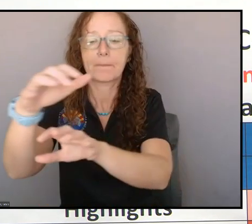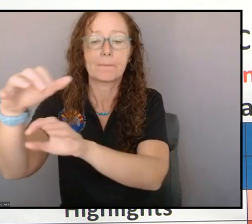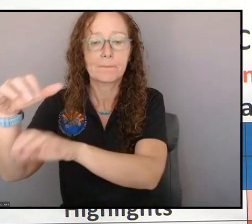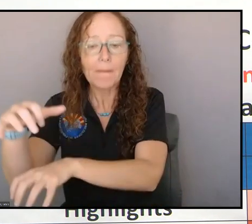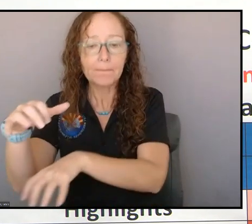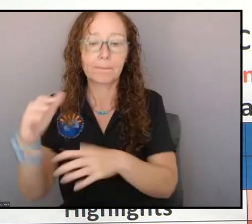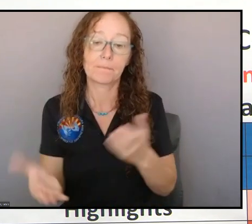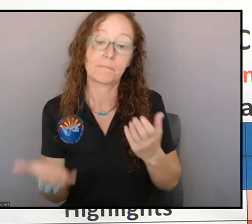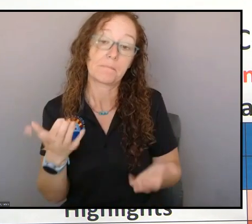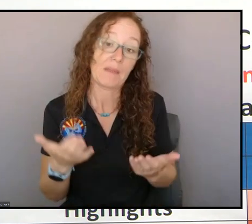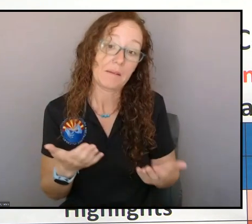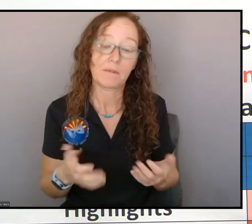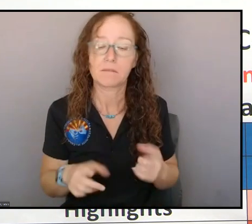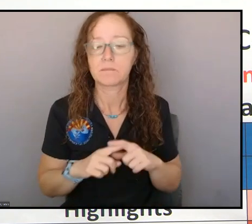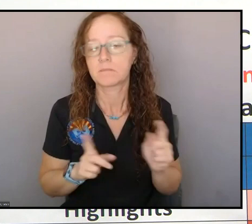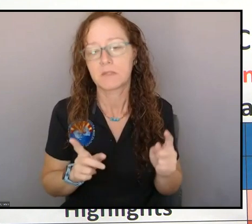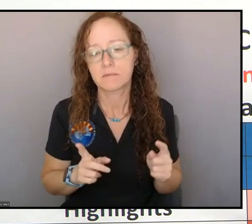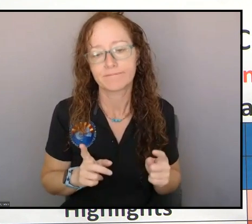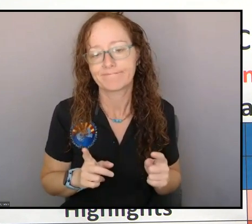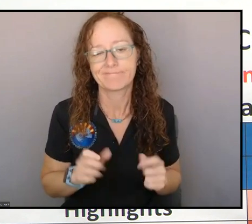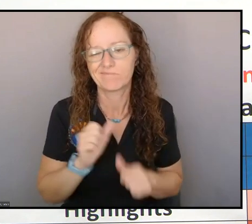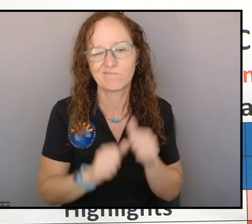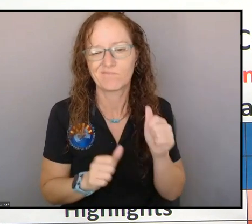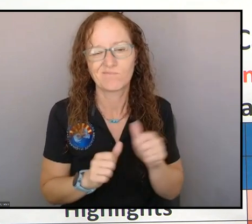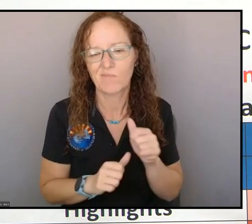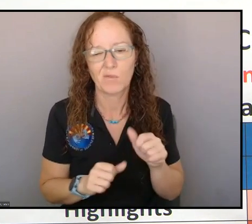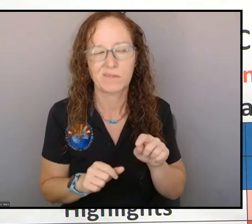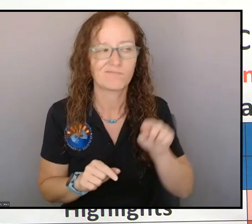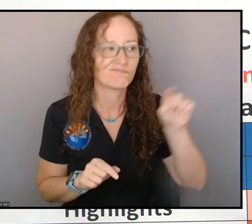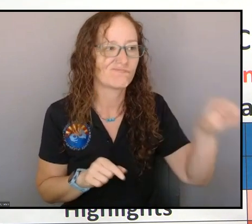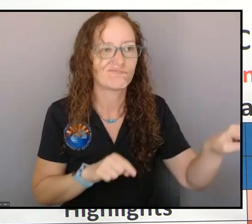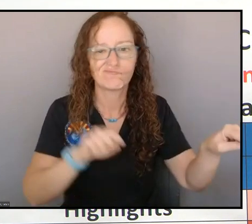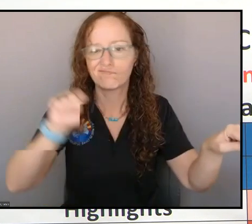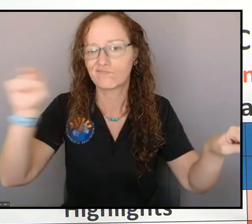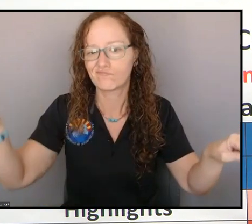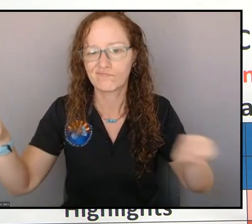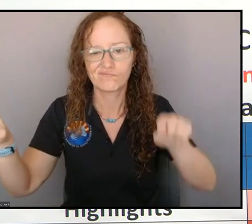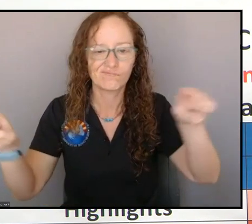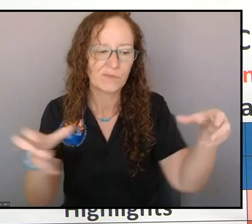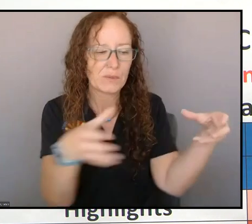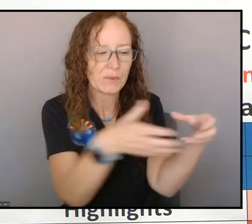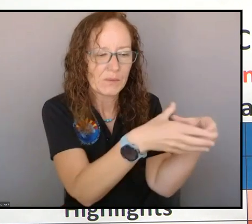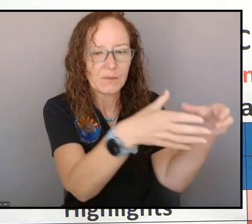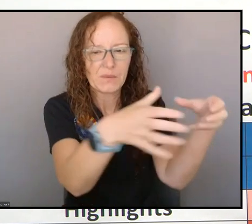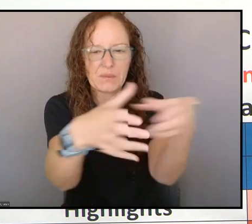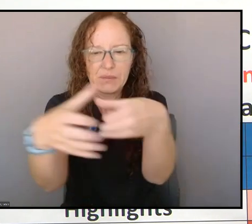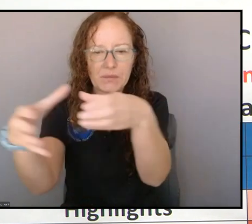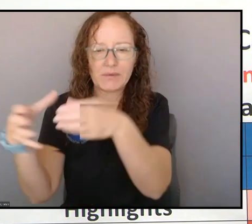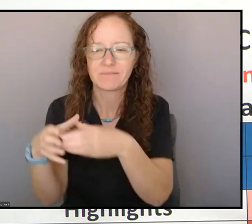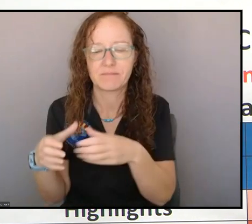for the most part, they're going to be fairly scattered and localized. Either way though, we're going to see much